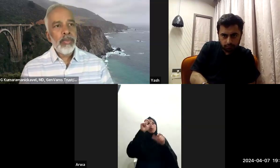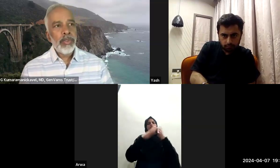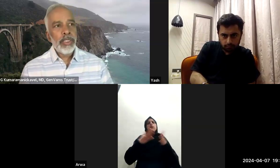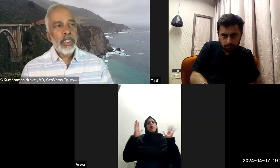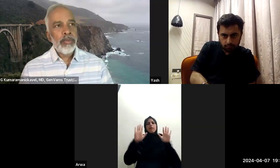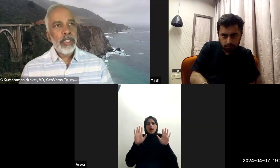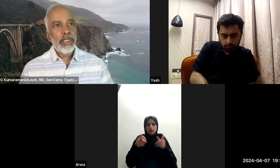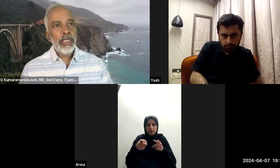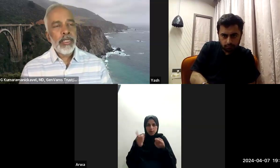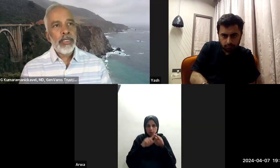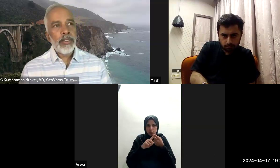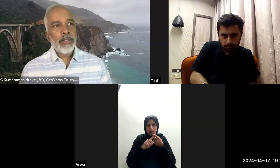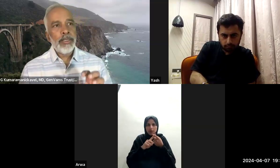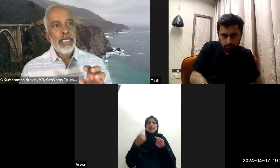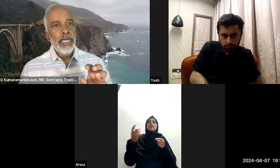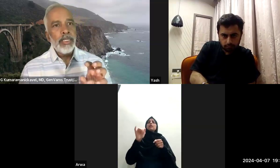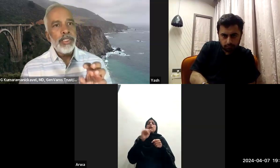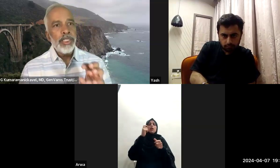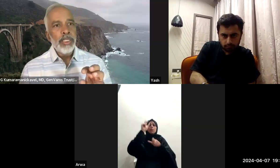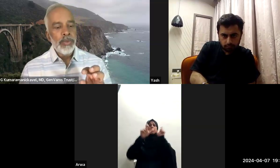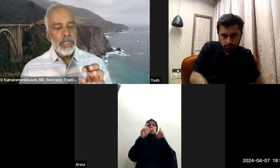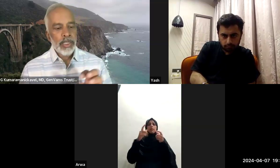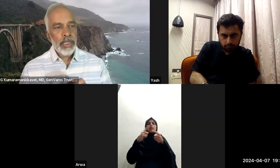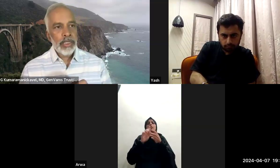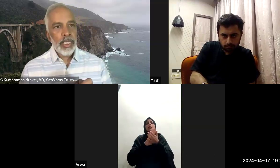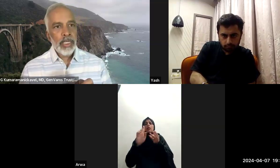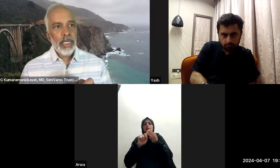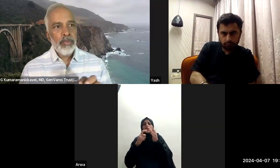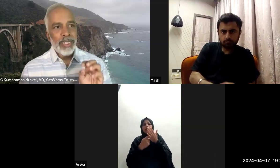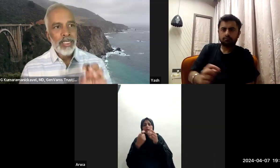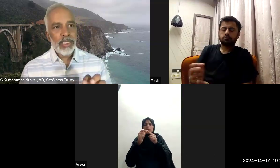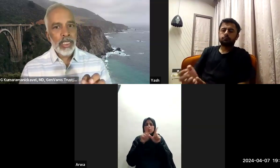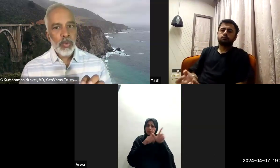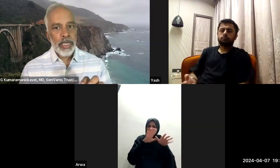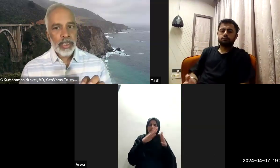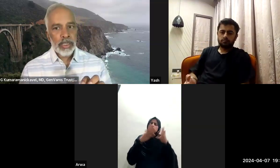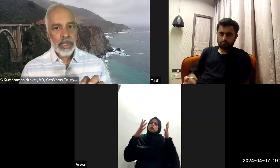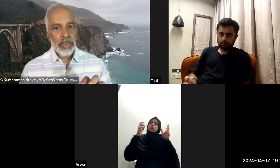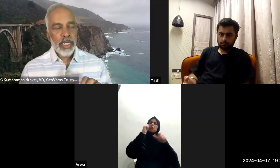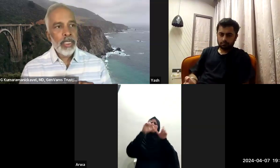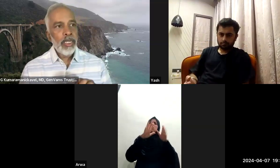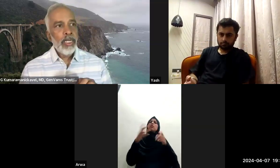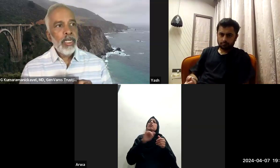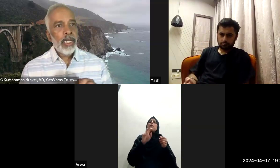about gene therapy is that they take the gene of interest and they pack it inside a virus. okay